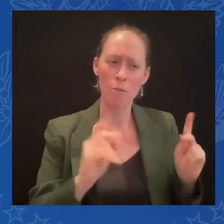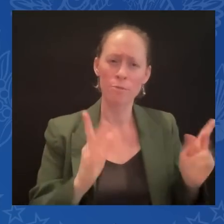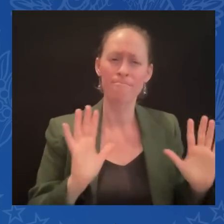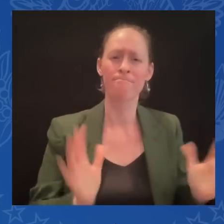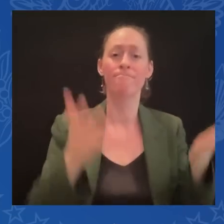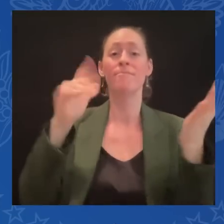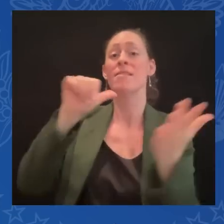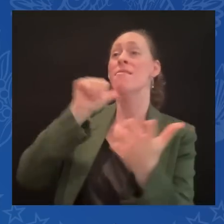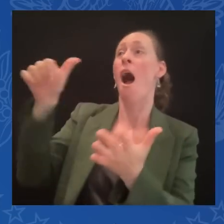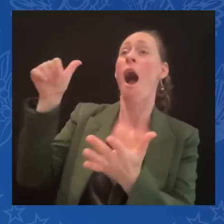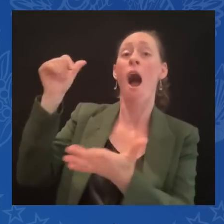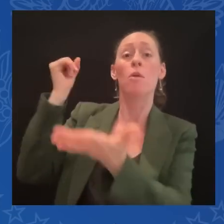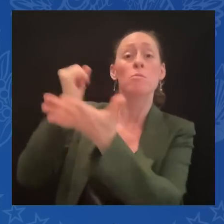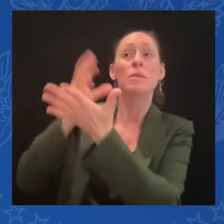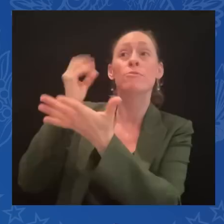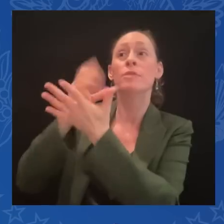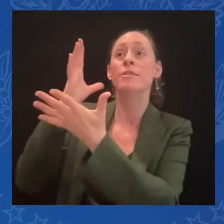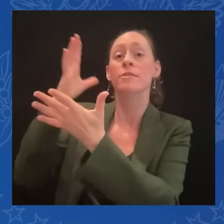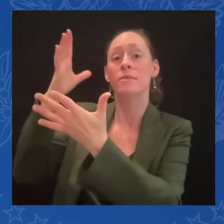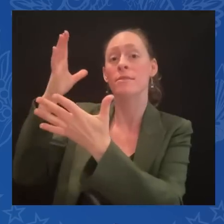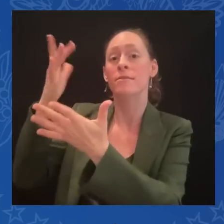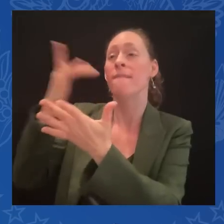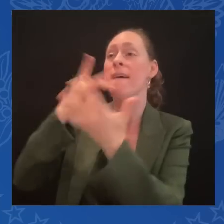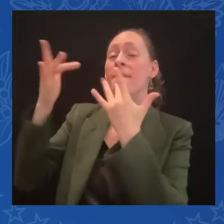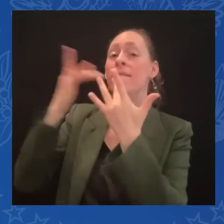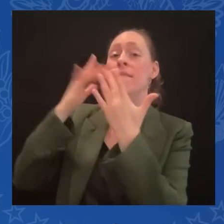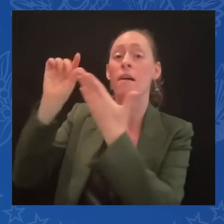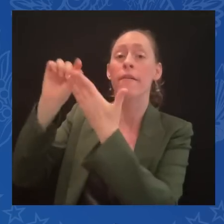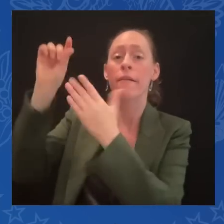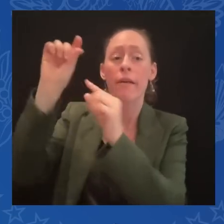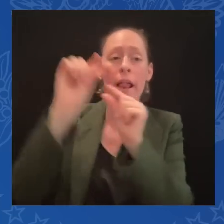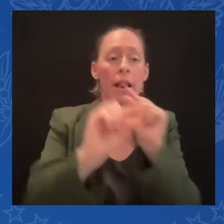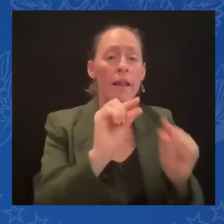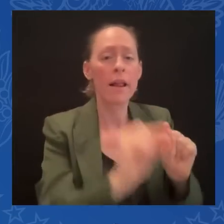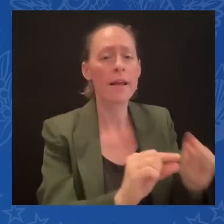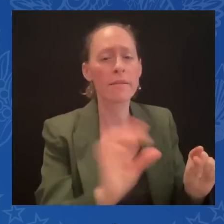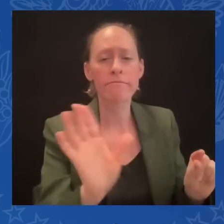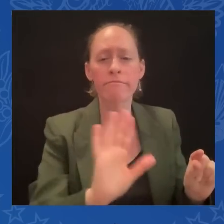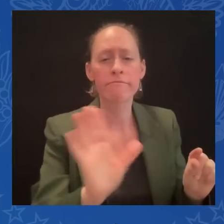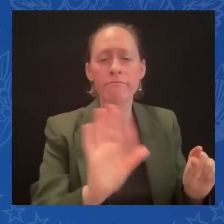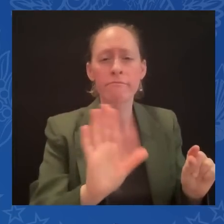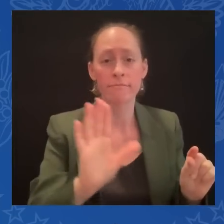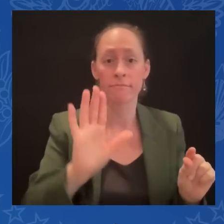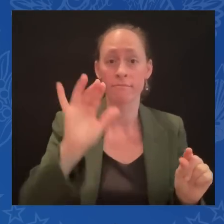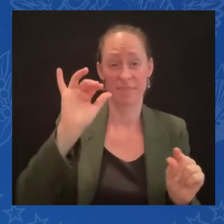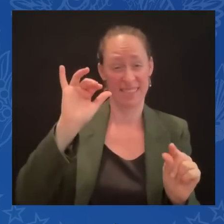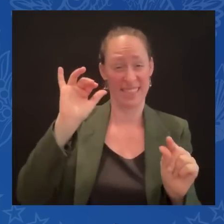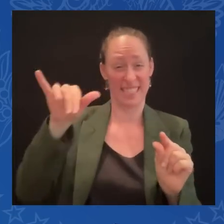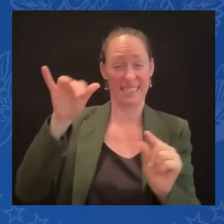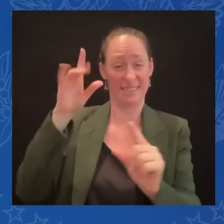not a whole lot dropped on my dad's kitchen table growing up. It's all part of an economic vision for this country.